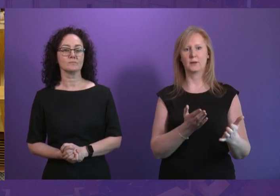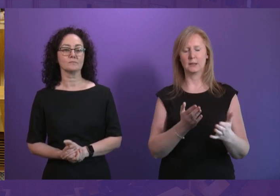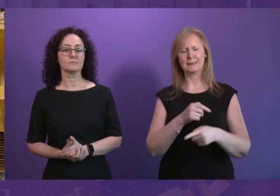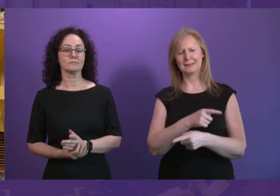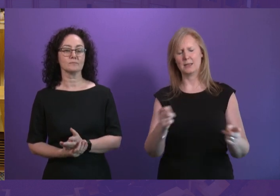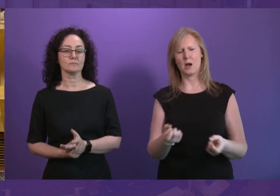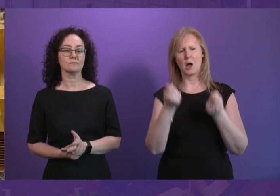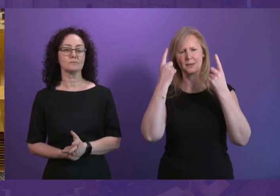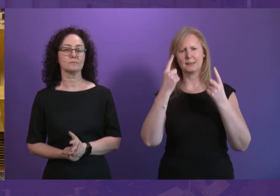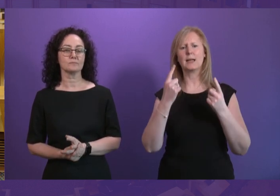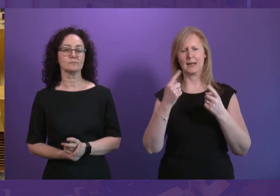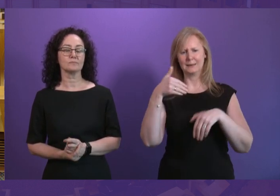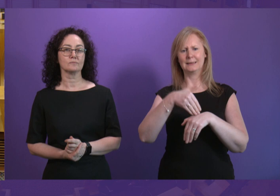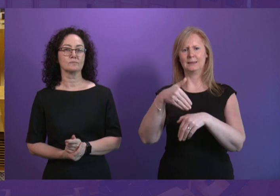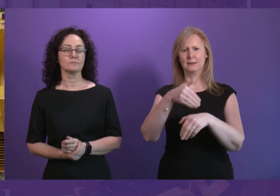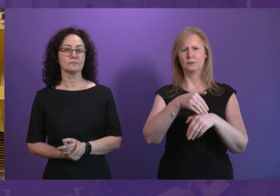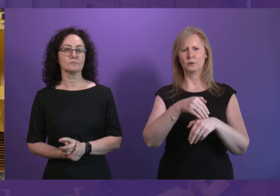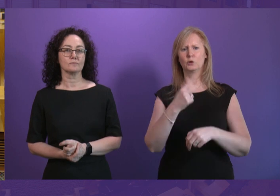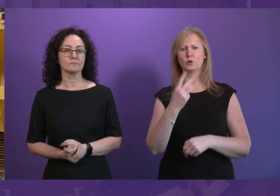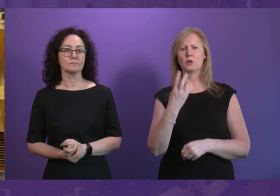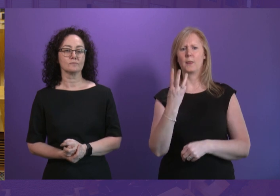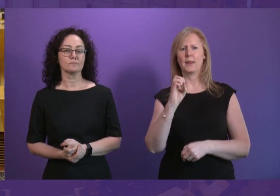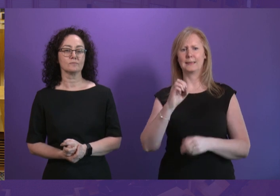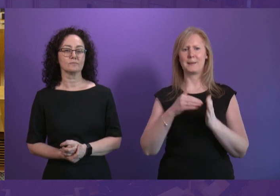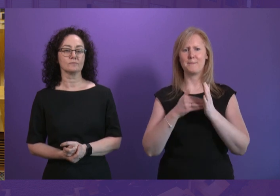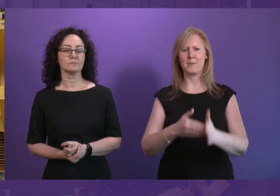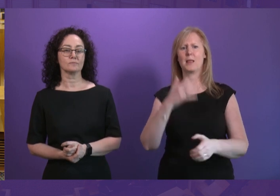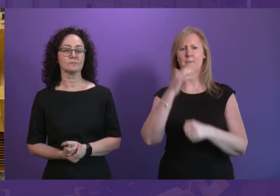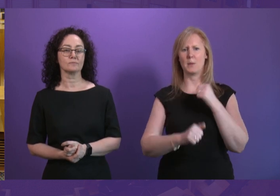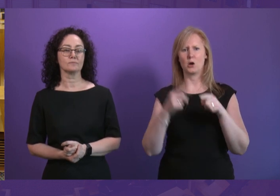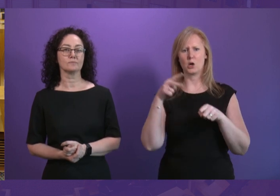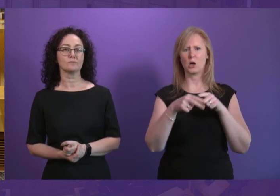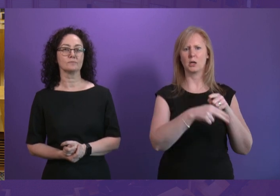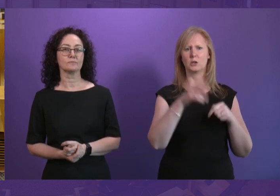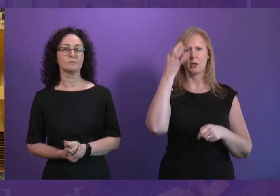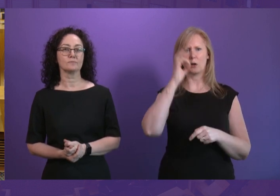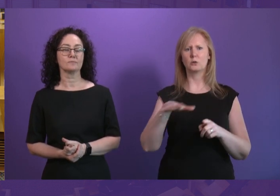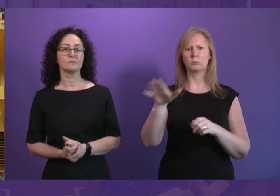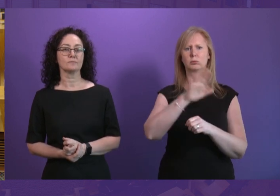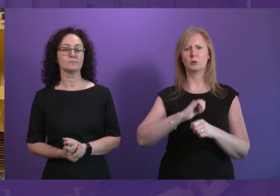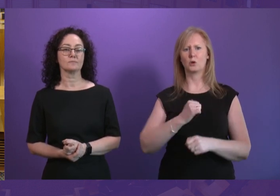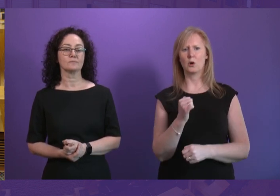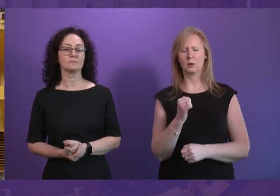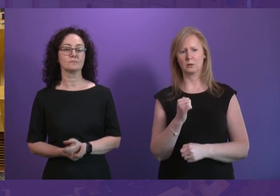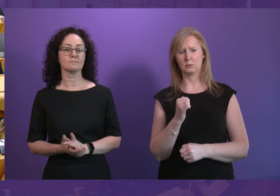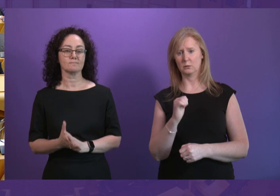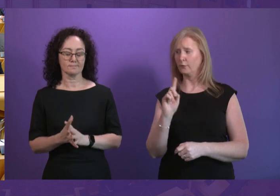the impact that £230 million of cuts to Scotland’s councils will have. Does the First Minister? (S5F-03062)